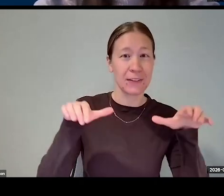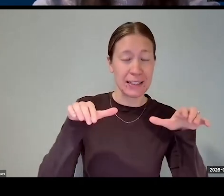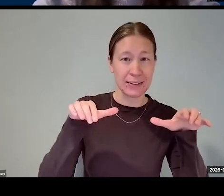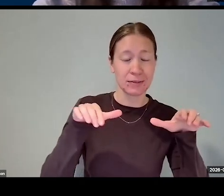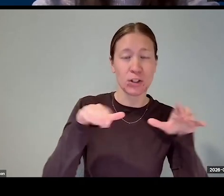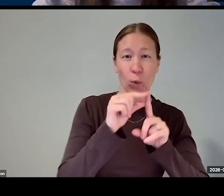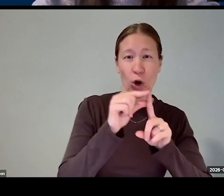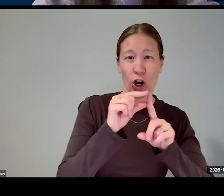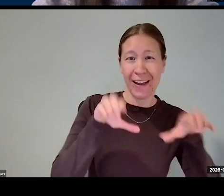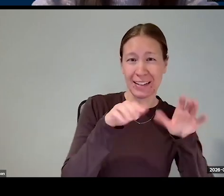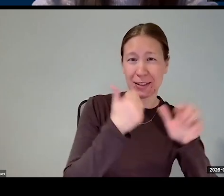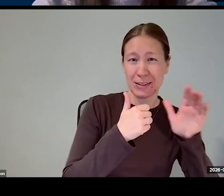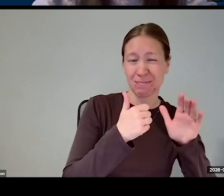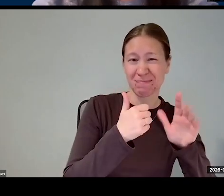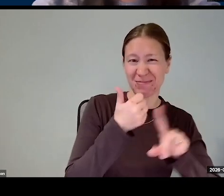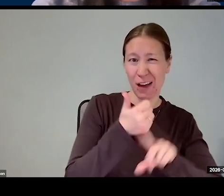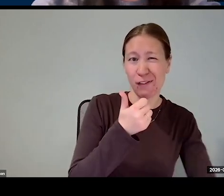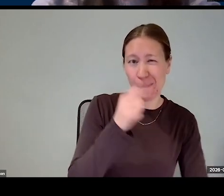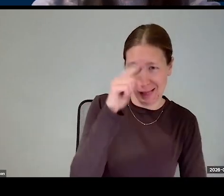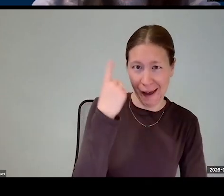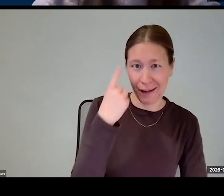and it's not super easy for me to read.